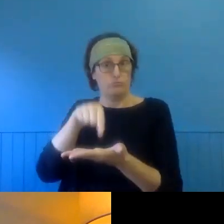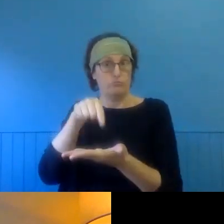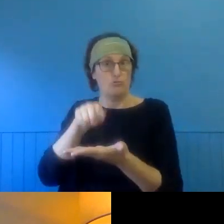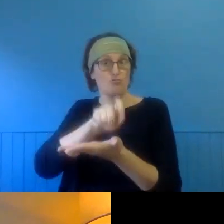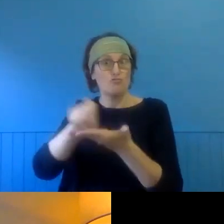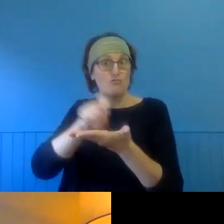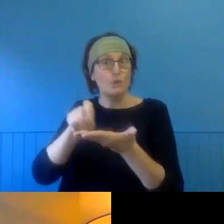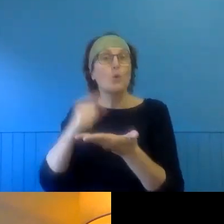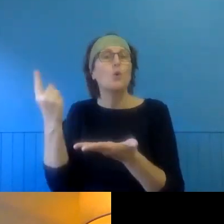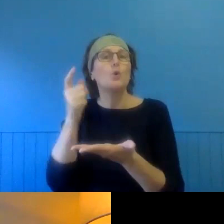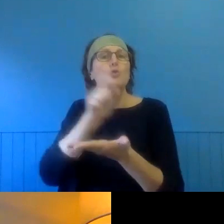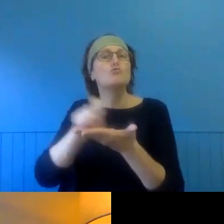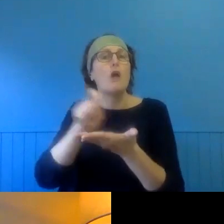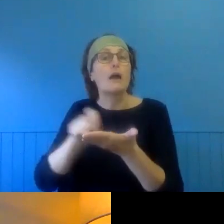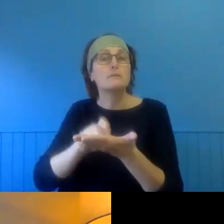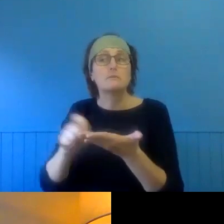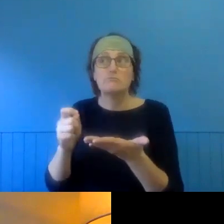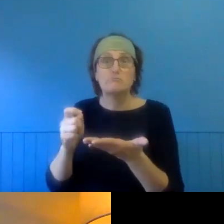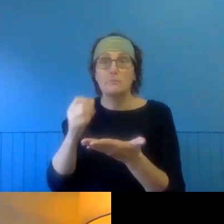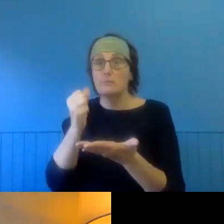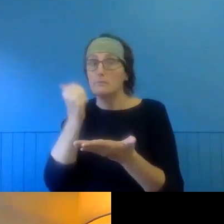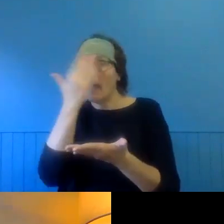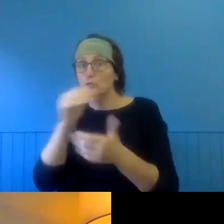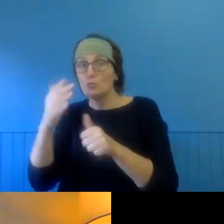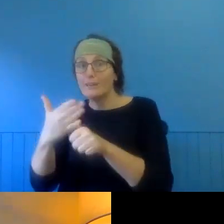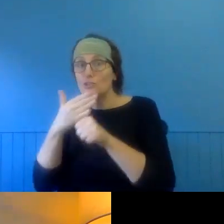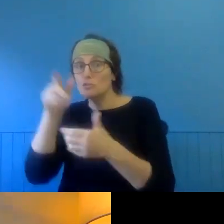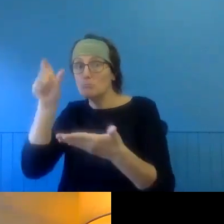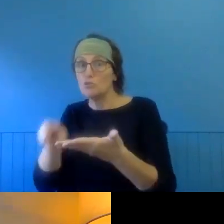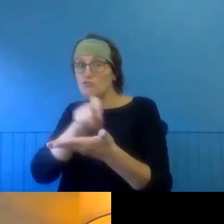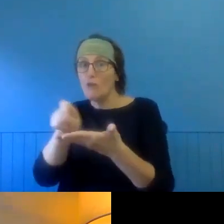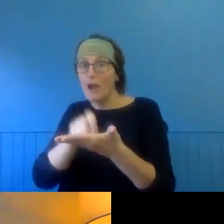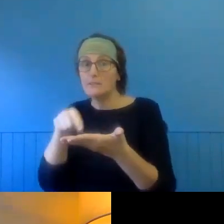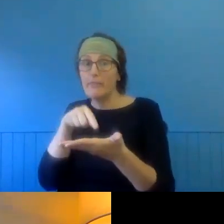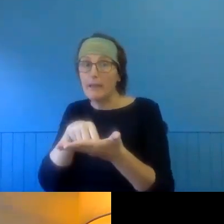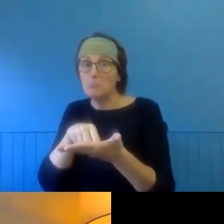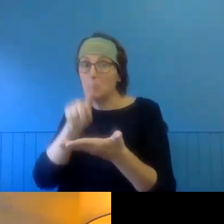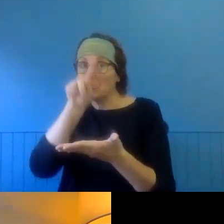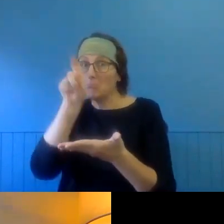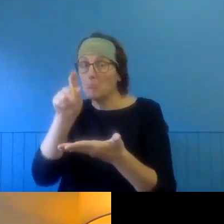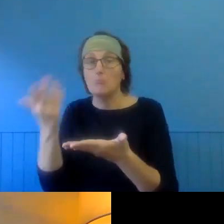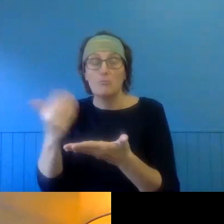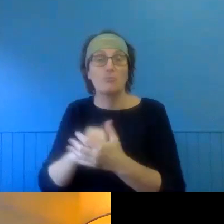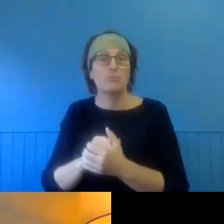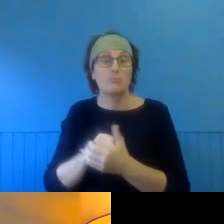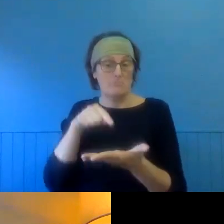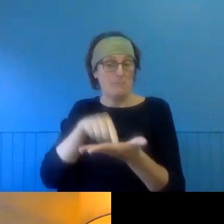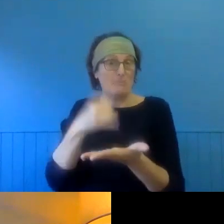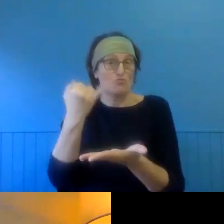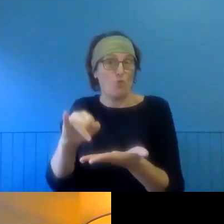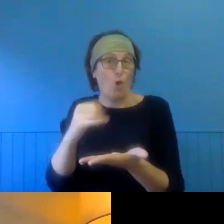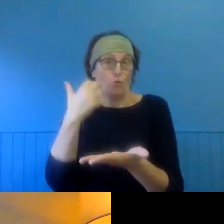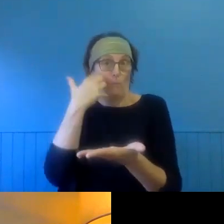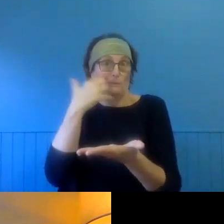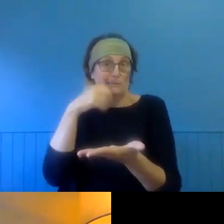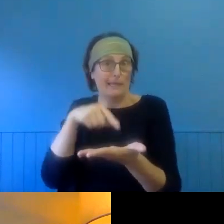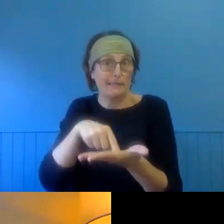by the Indigenous person and might have wrong or dubious